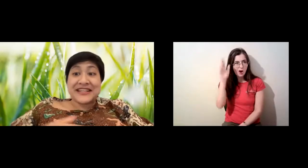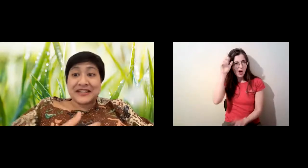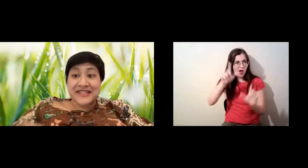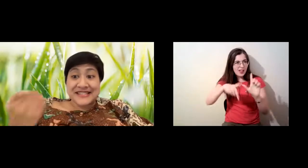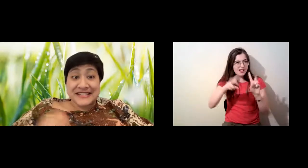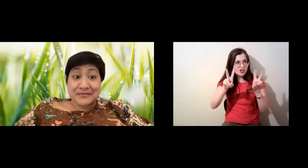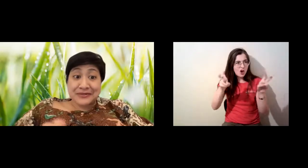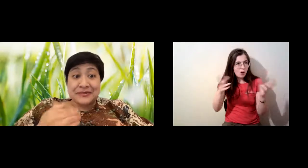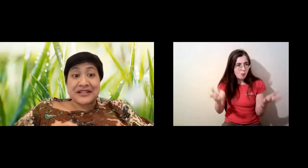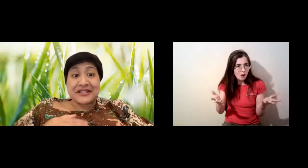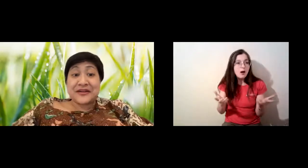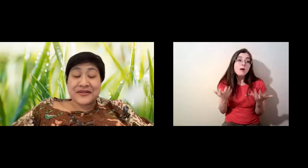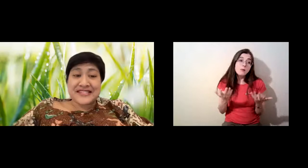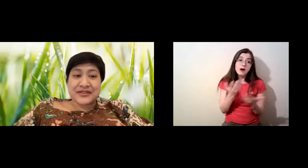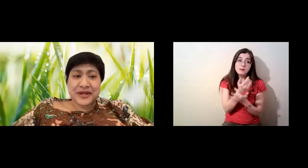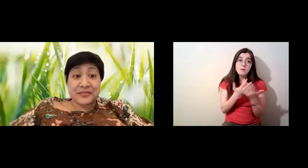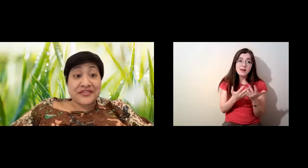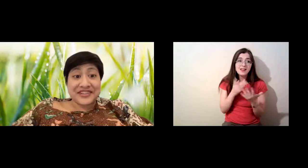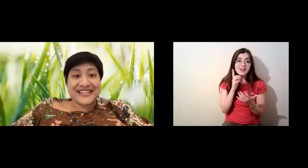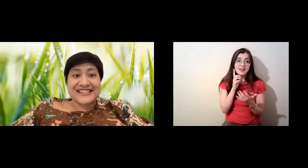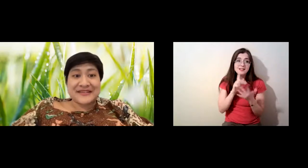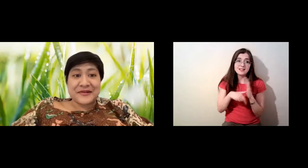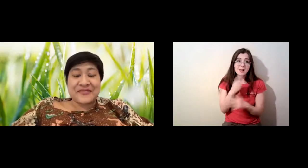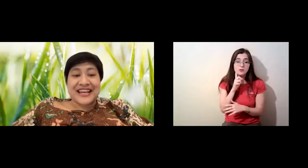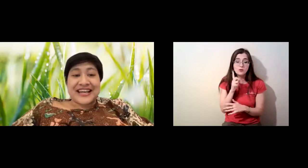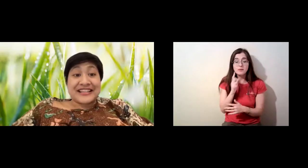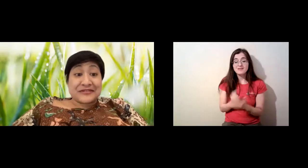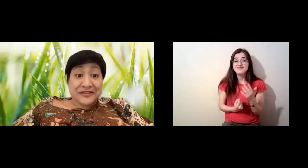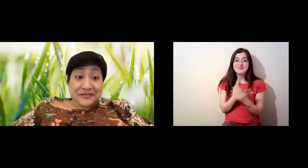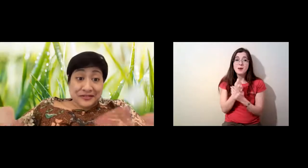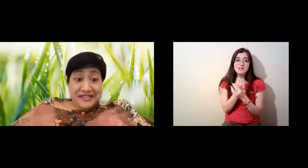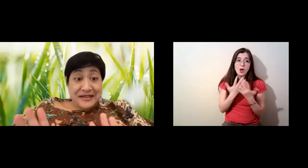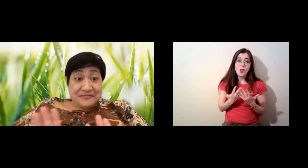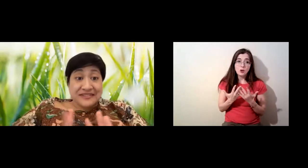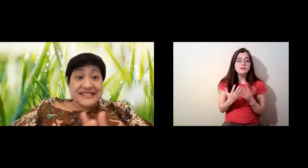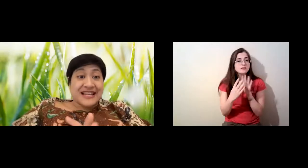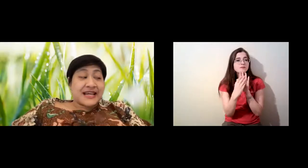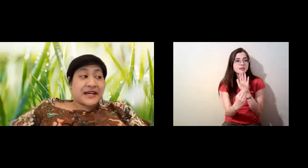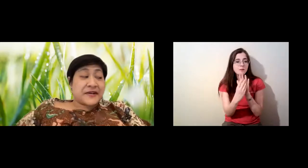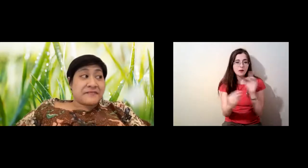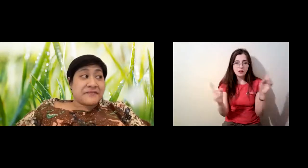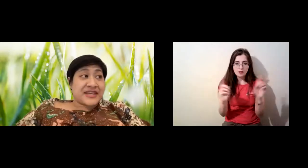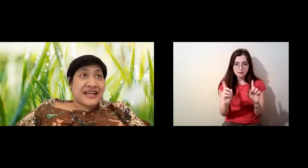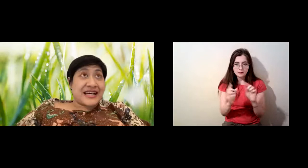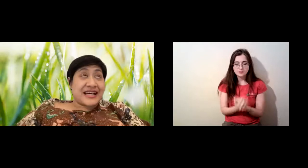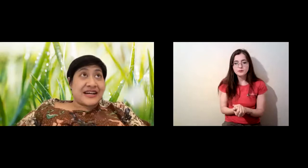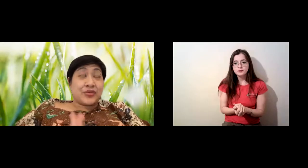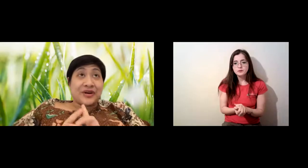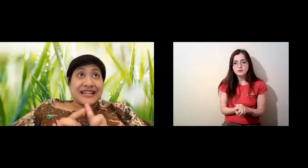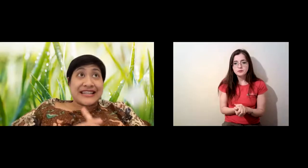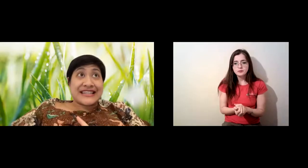of us disabled women know it's quite prevalent so i'll give you a few examples um one is